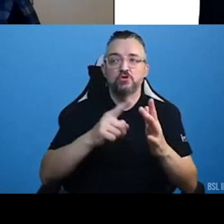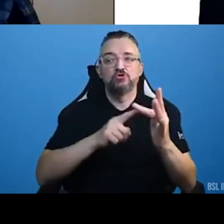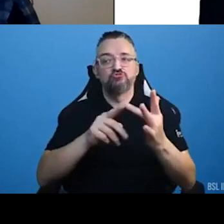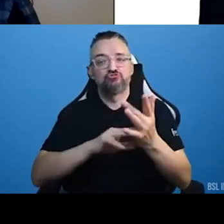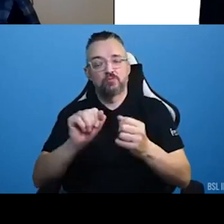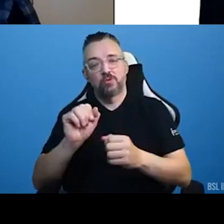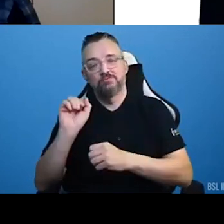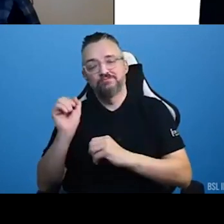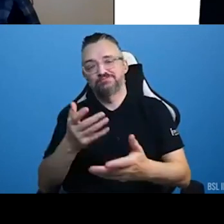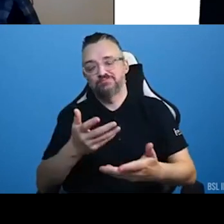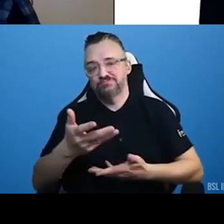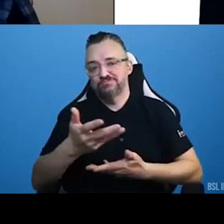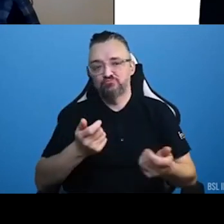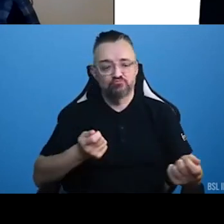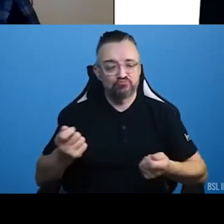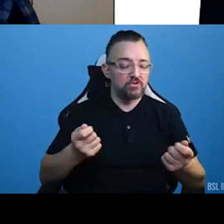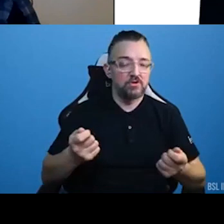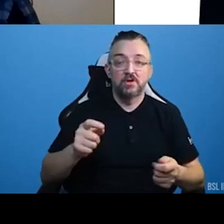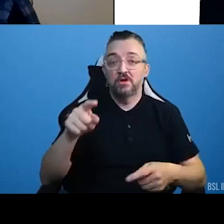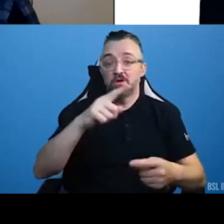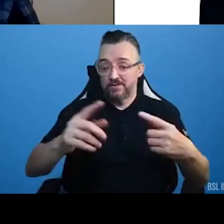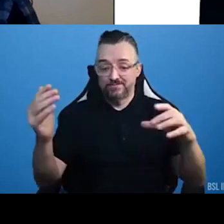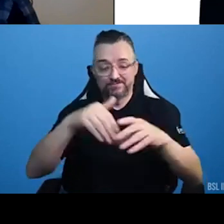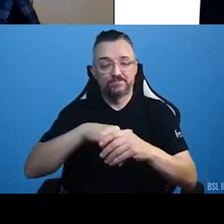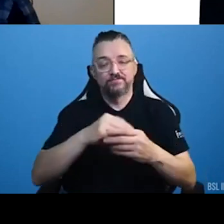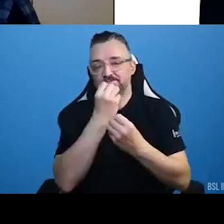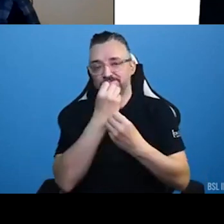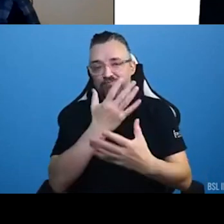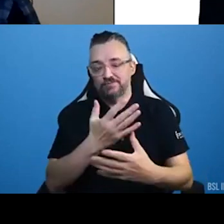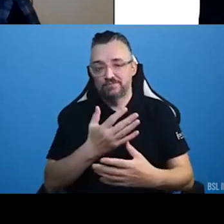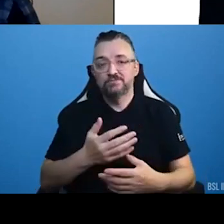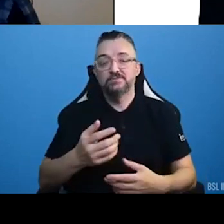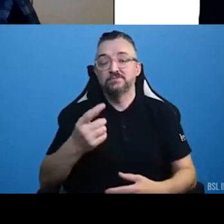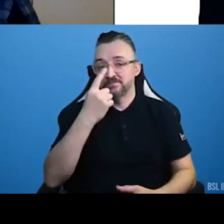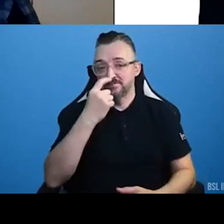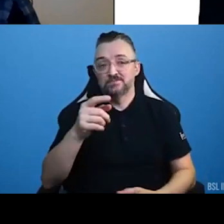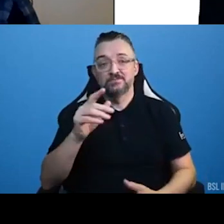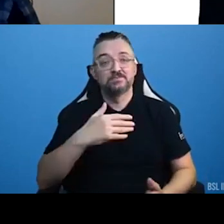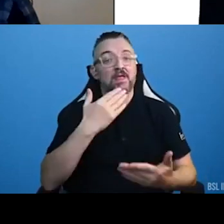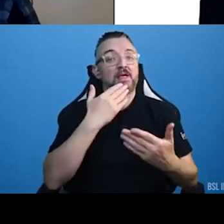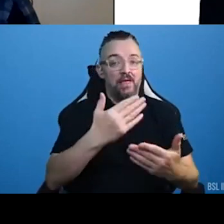It's been absolutely brilliant to have you all here. You're welcome to just say your thanks and then turn your video off,